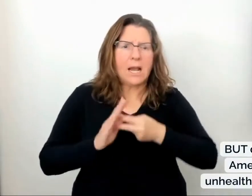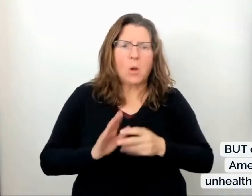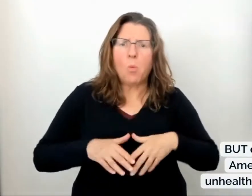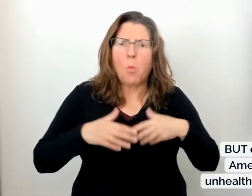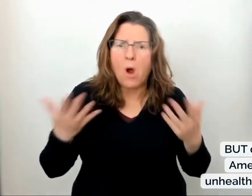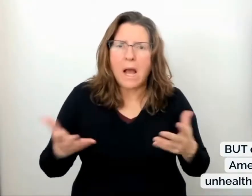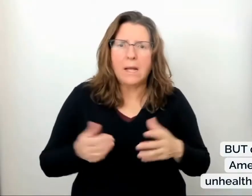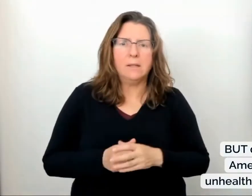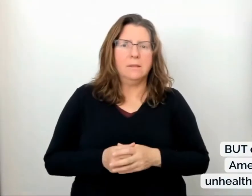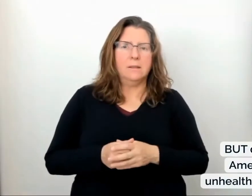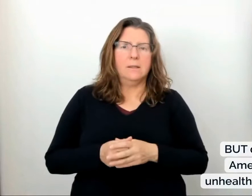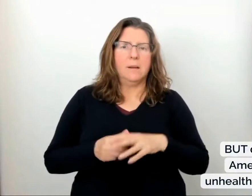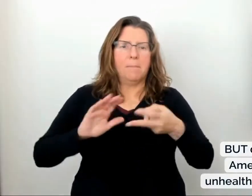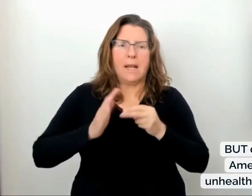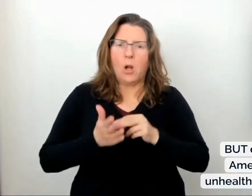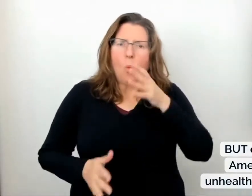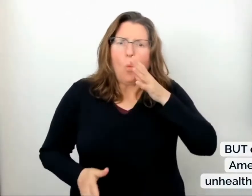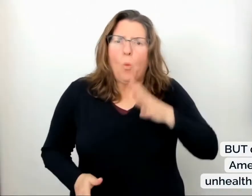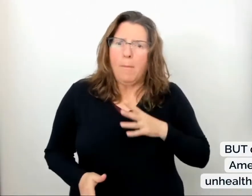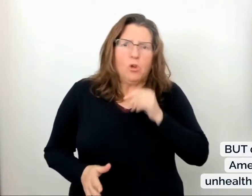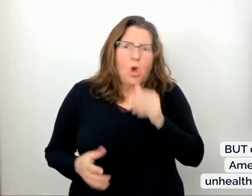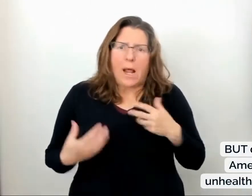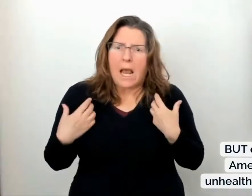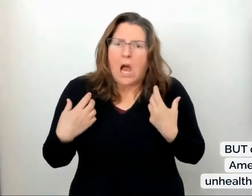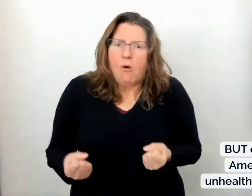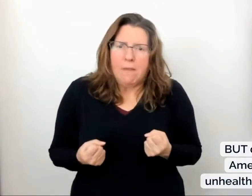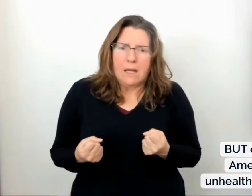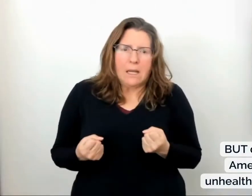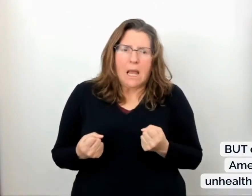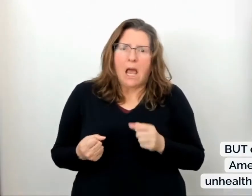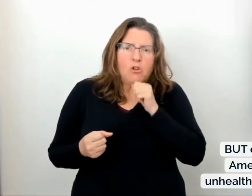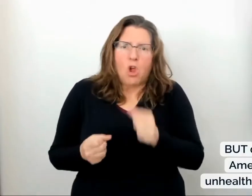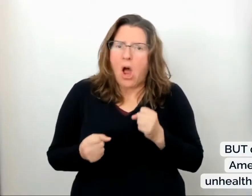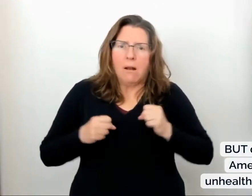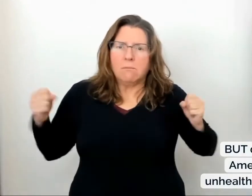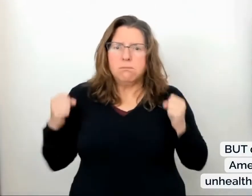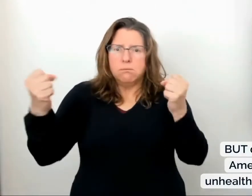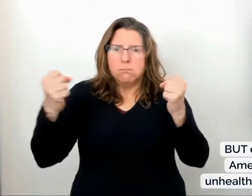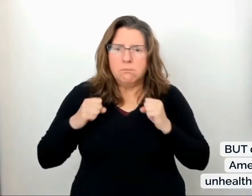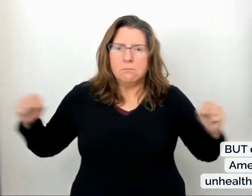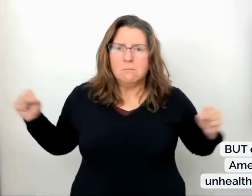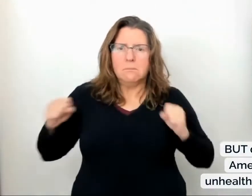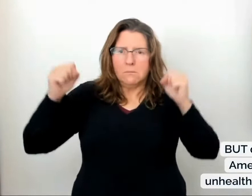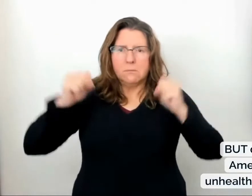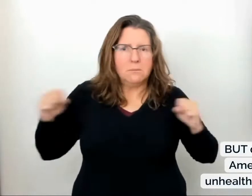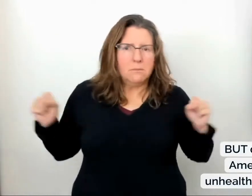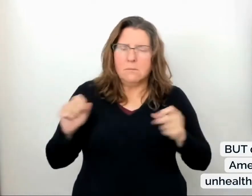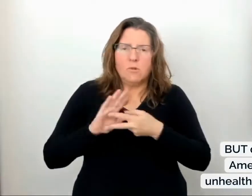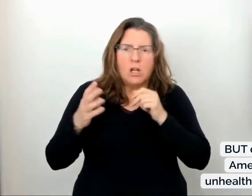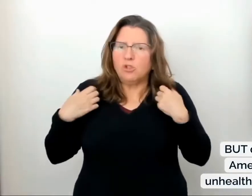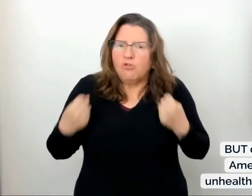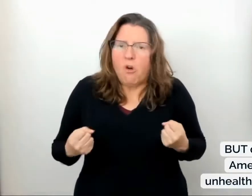And if you don't fit within the 'average' you're considered unhealthy or out of shape.